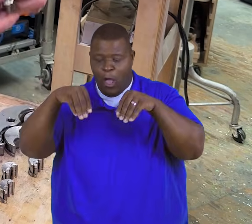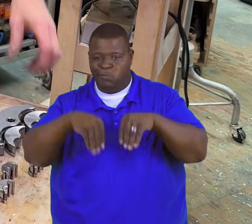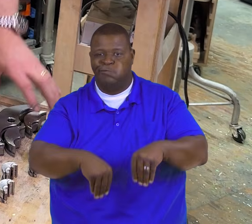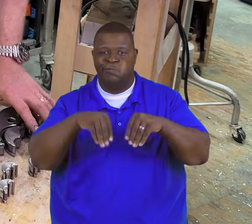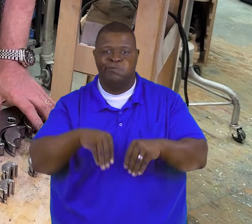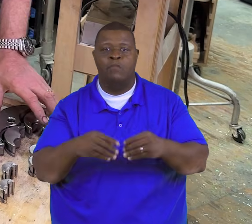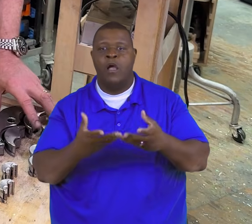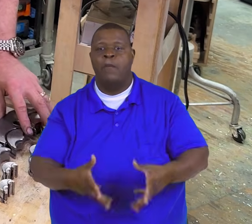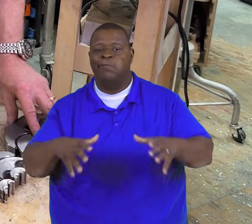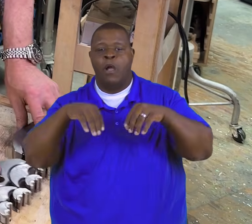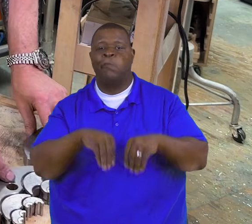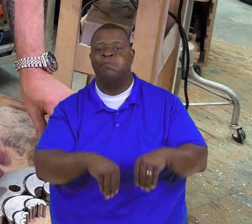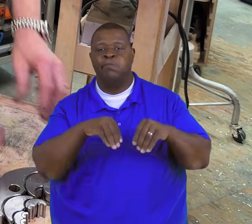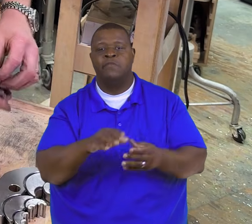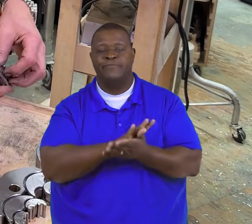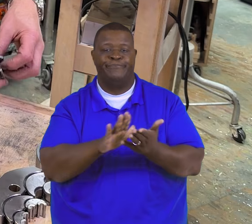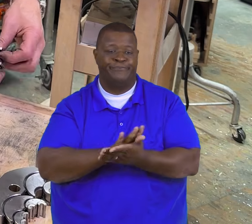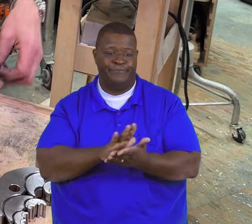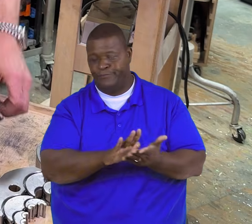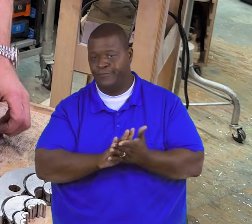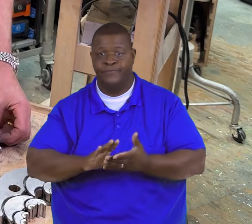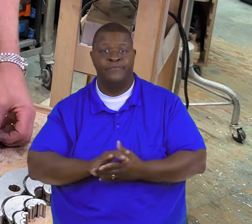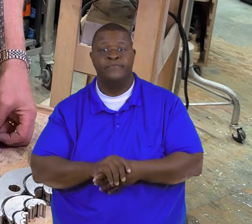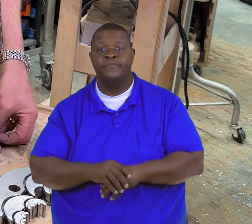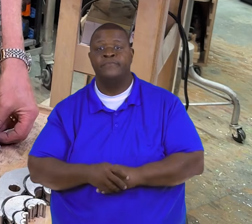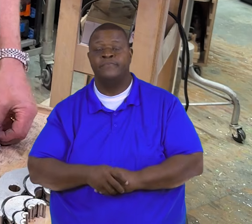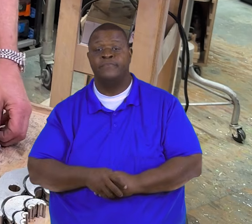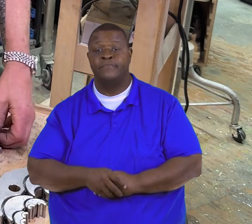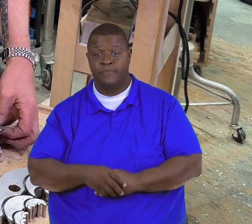First up, I want to do a kind of a general cleanup,